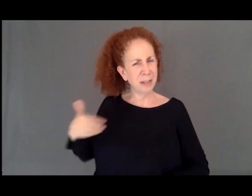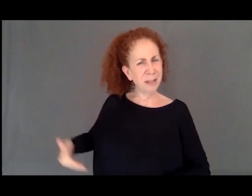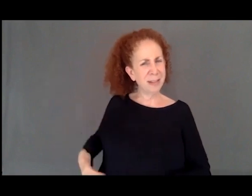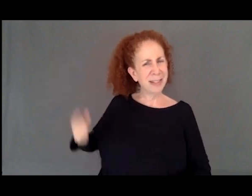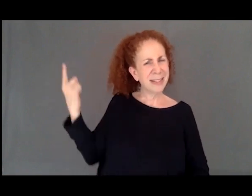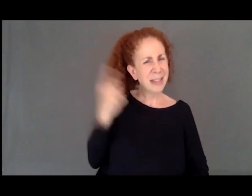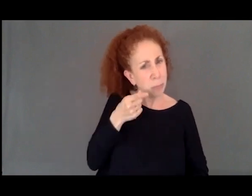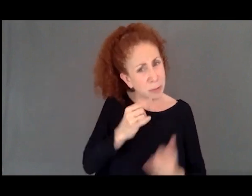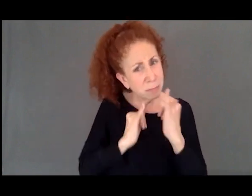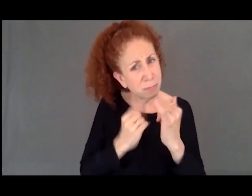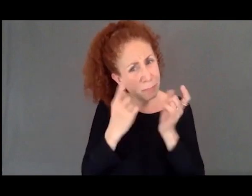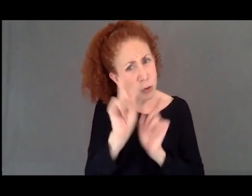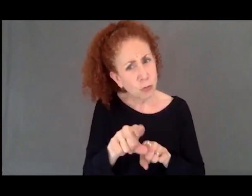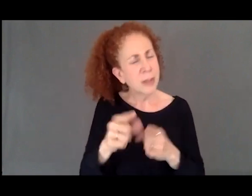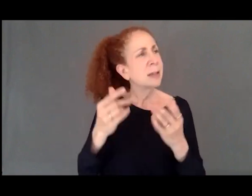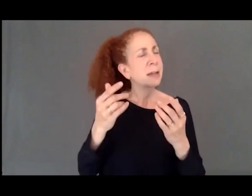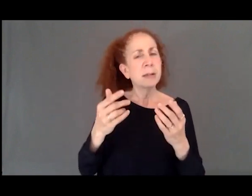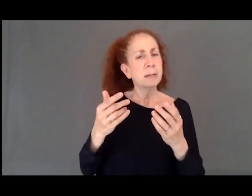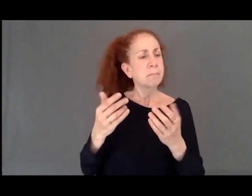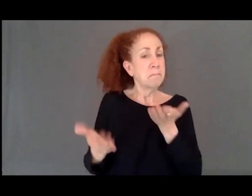I don't know-- sense we are entering